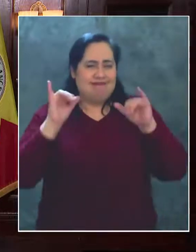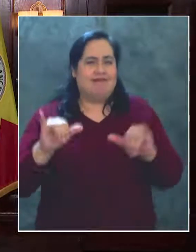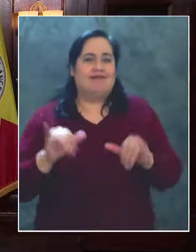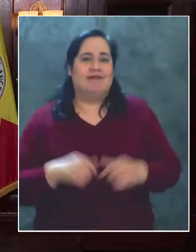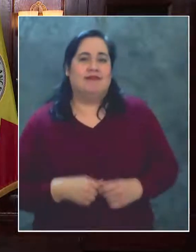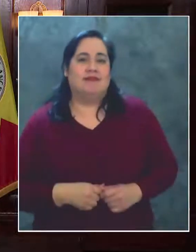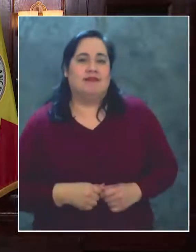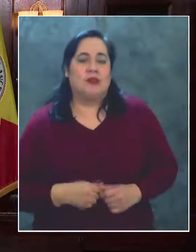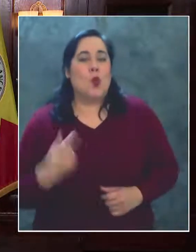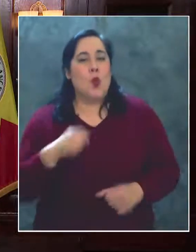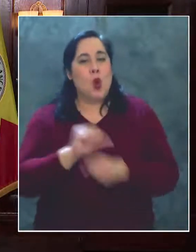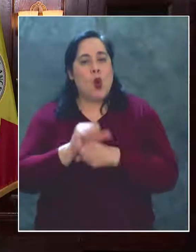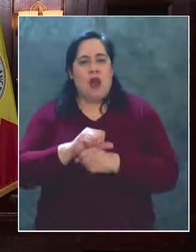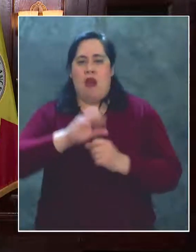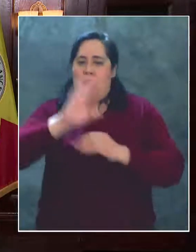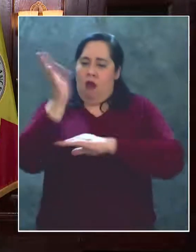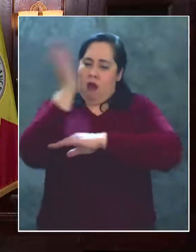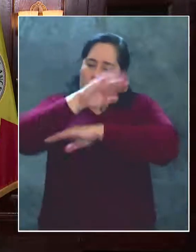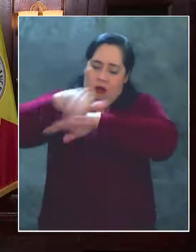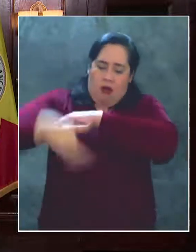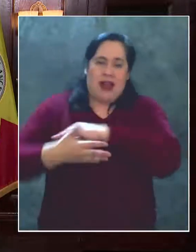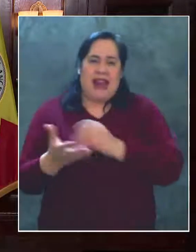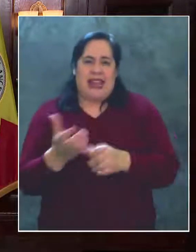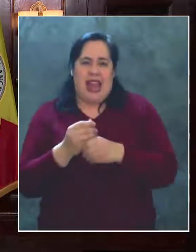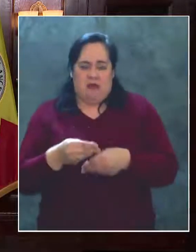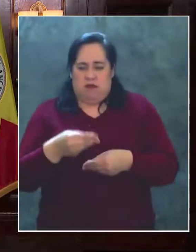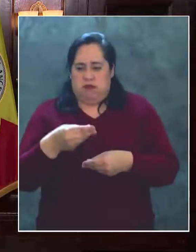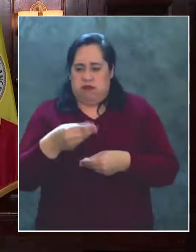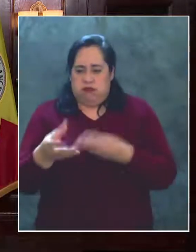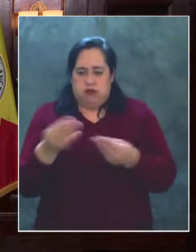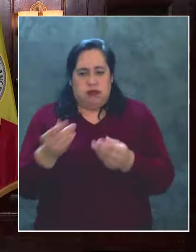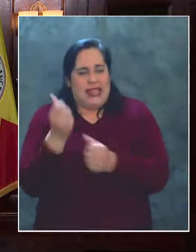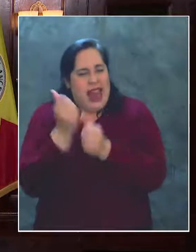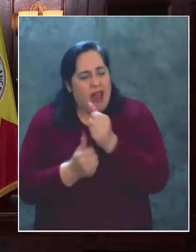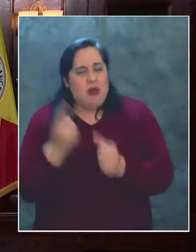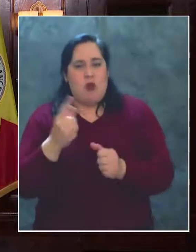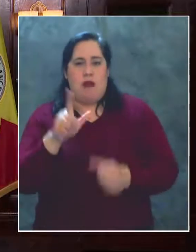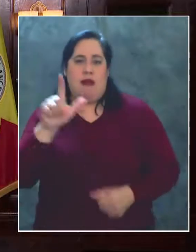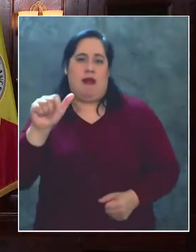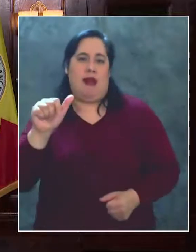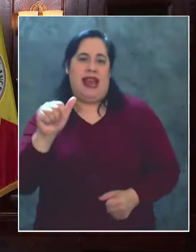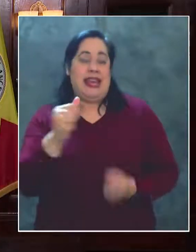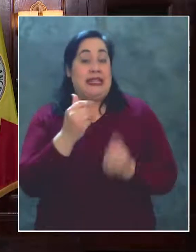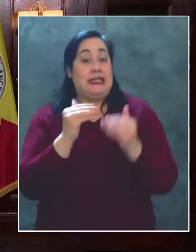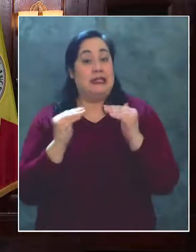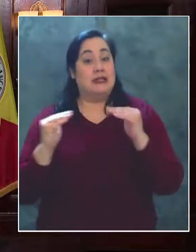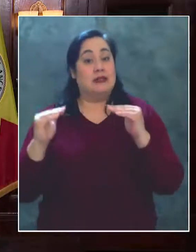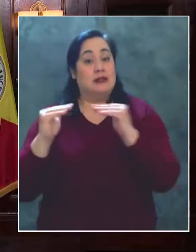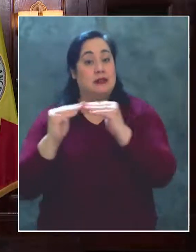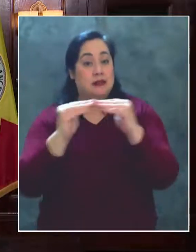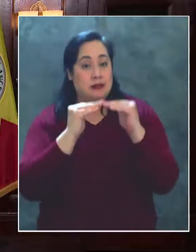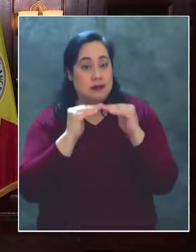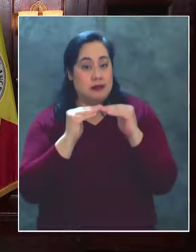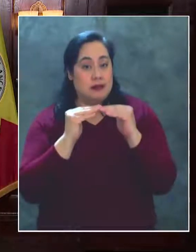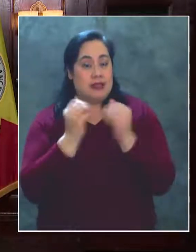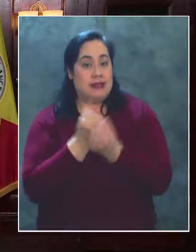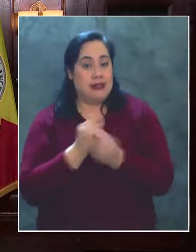WE'RE WORKING AROUND THE CLOCK TO GET VACCINE TO SEE EVERY ANGELINO.